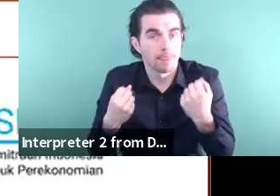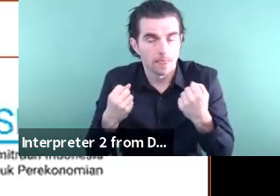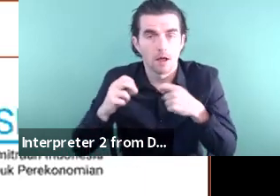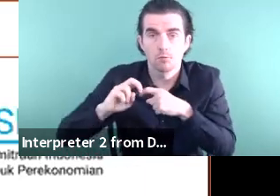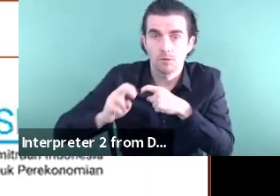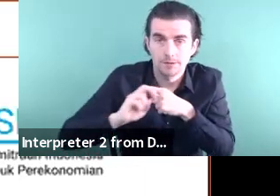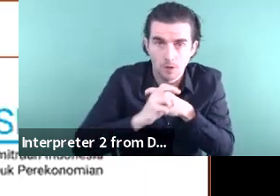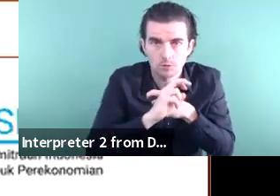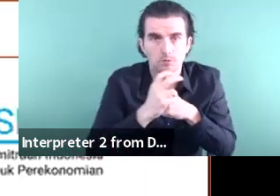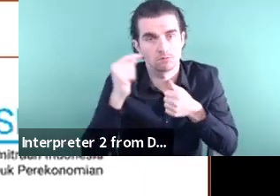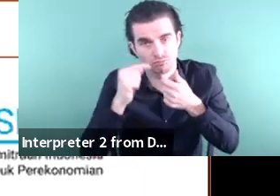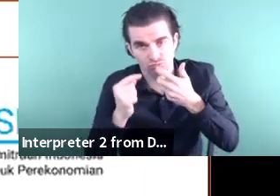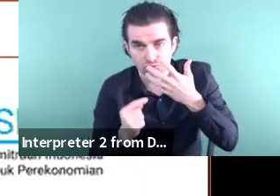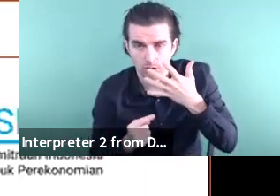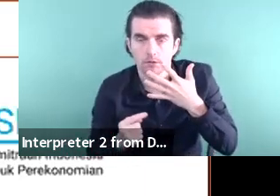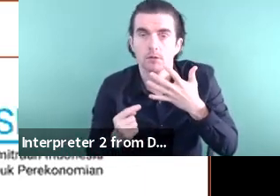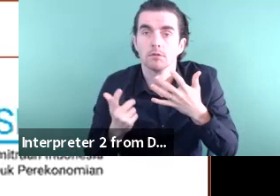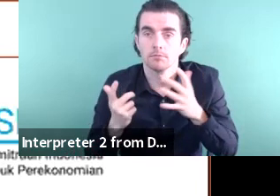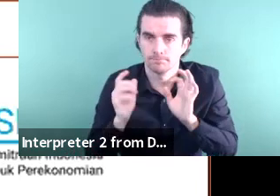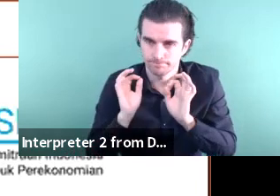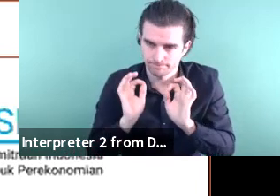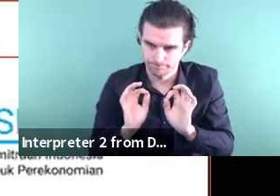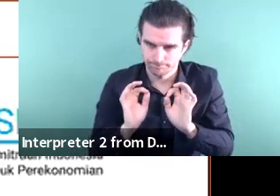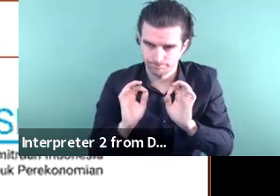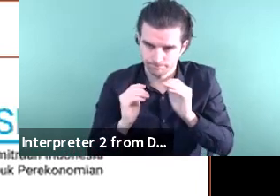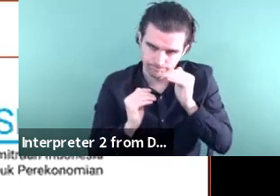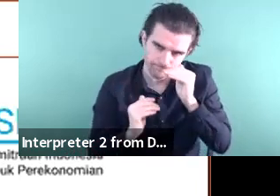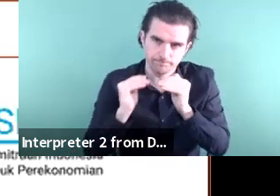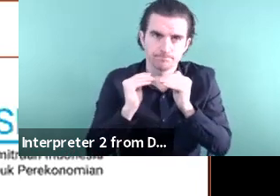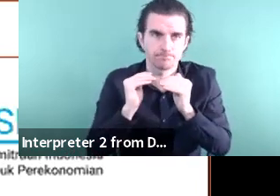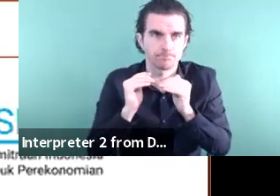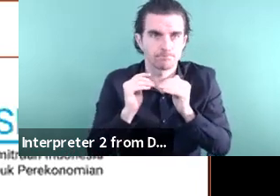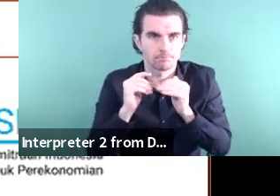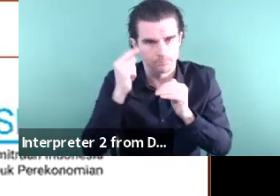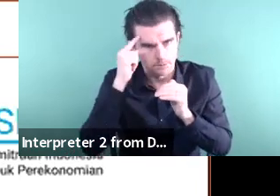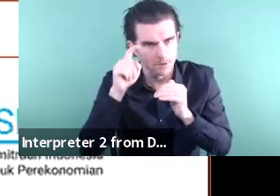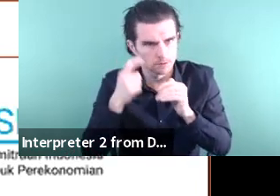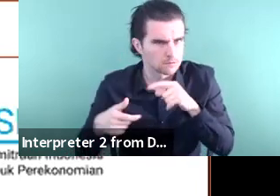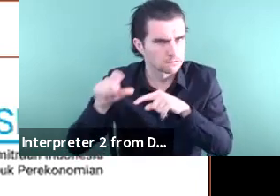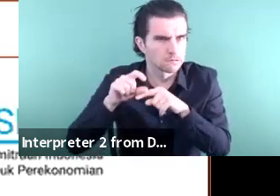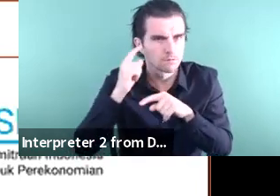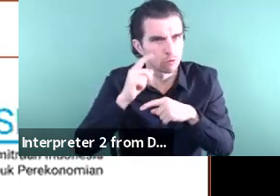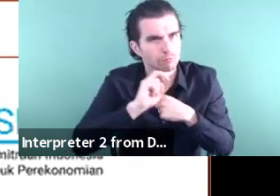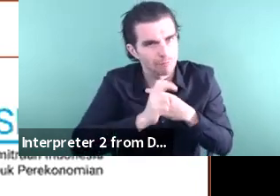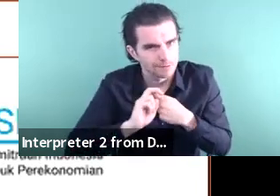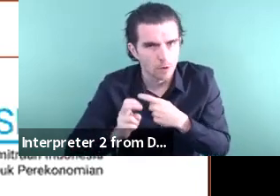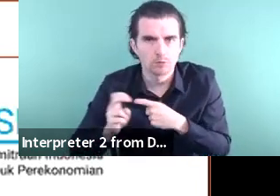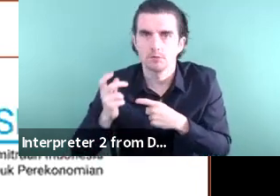are mainly for imported assistive device, where most of the assistive devices that we got here